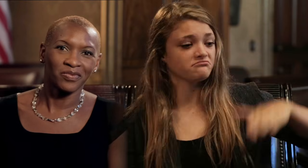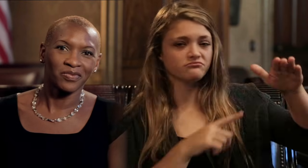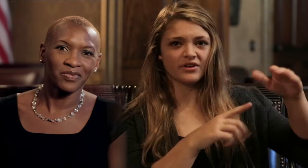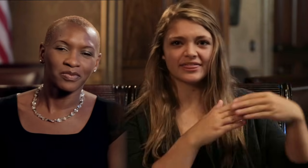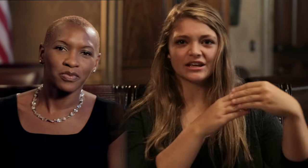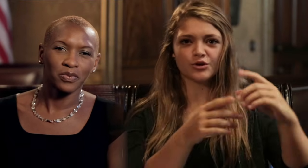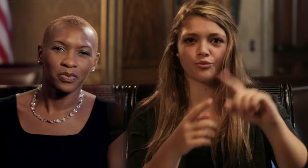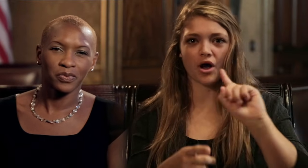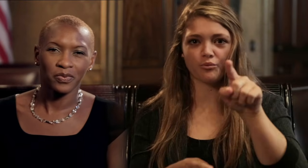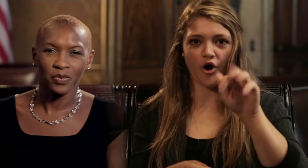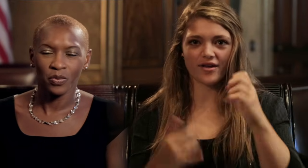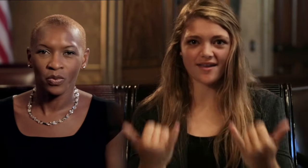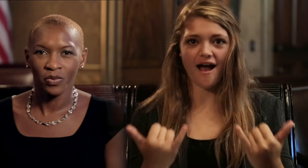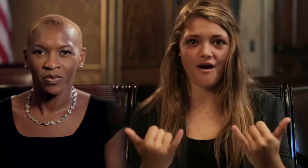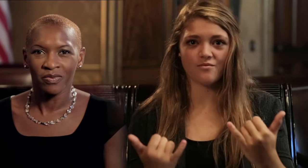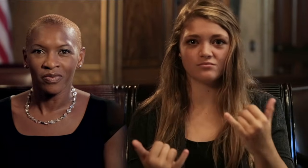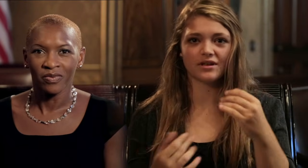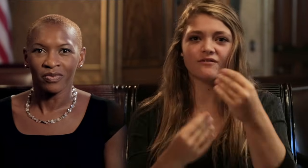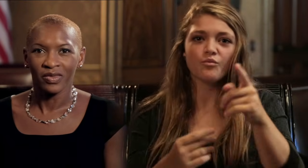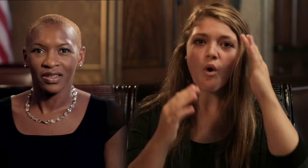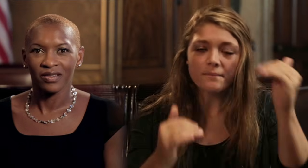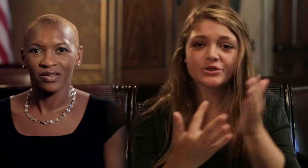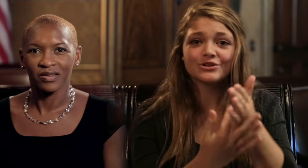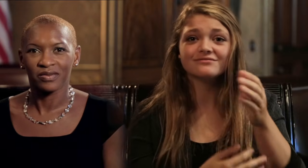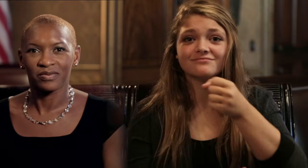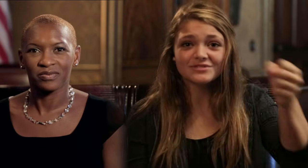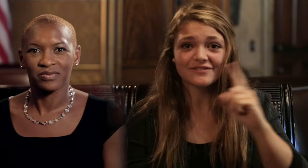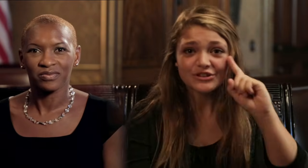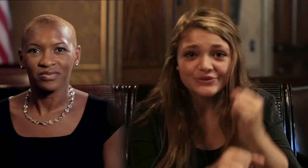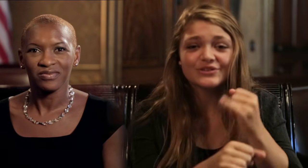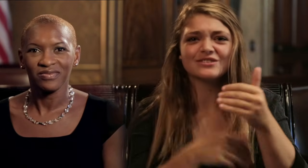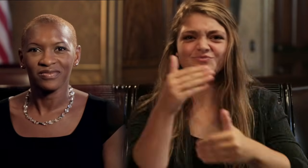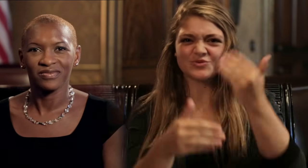led to where you are now. That it gave you hope, through your placement in a deaf school